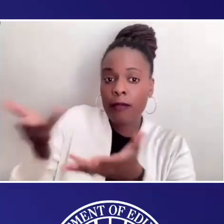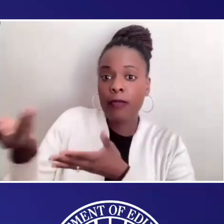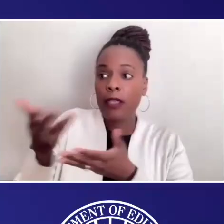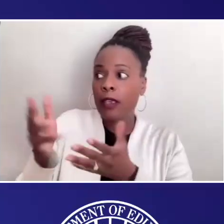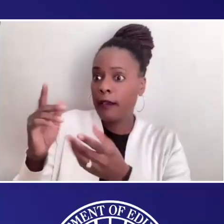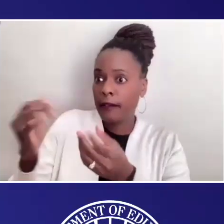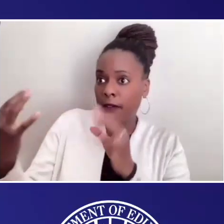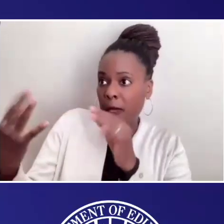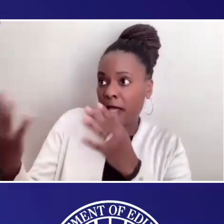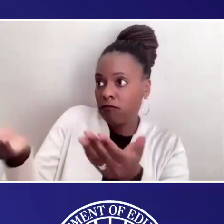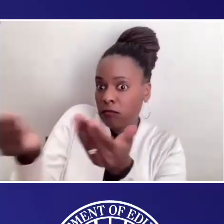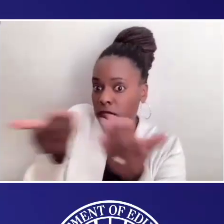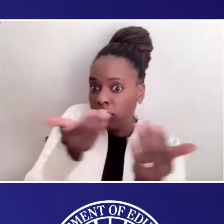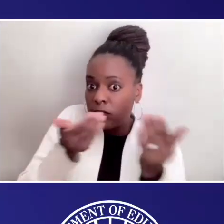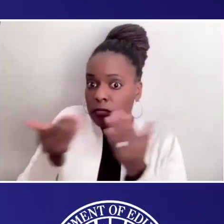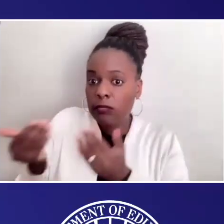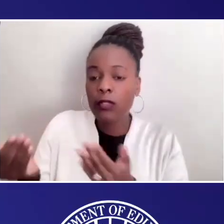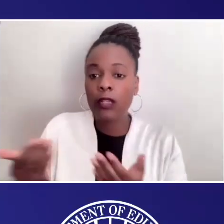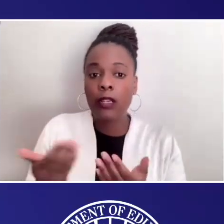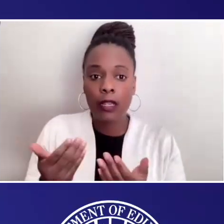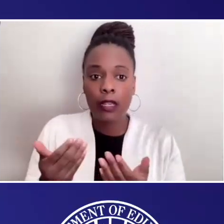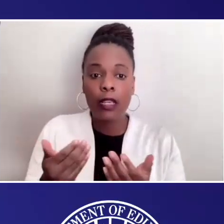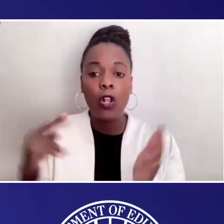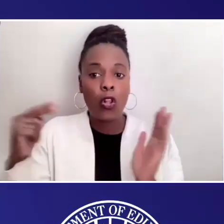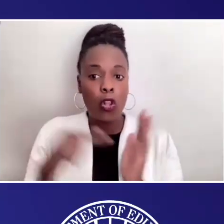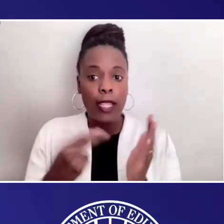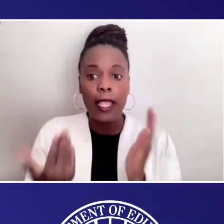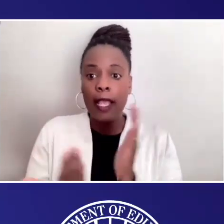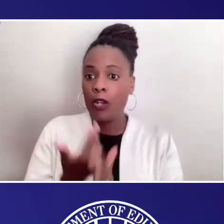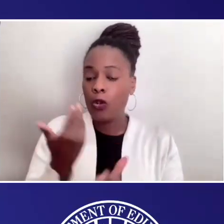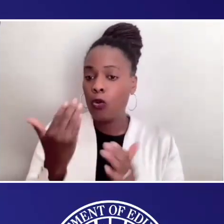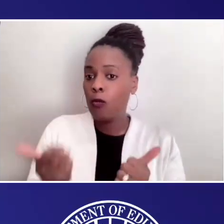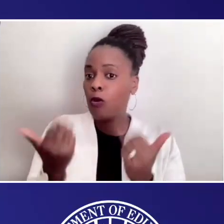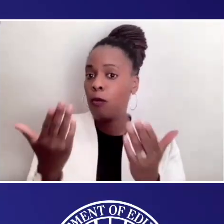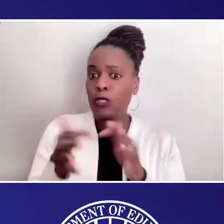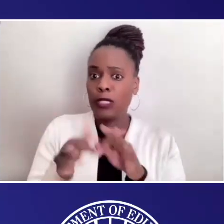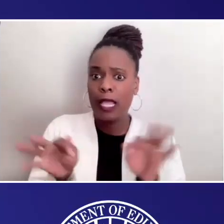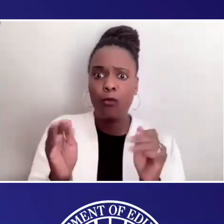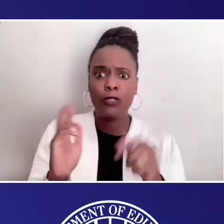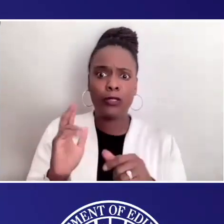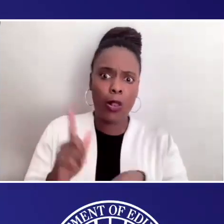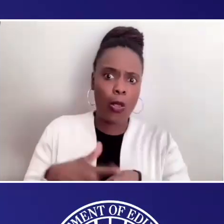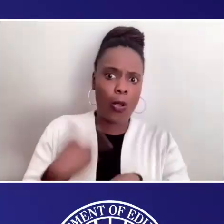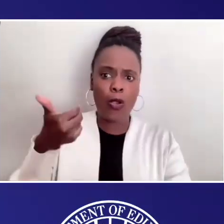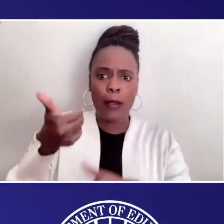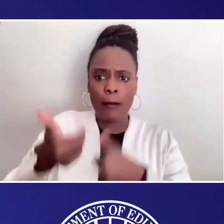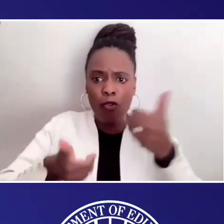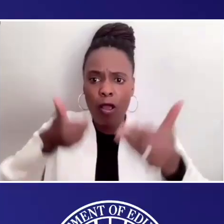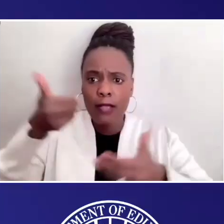reflecting on new proposed language, it's a very, it's a very long process. And I just want to make sure that it's not rushed.